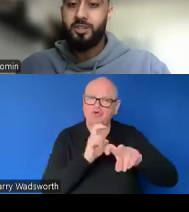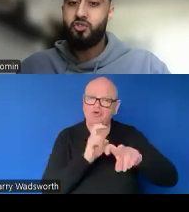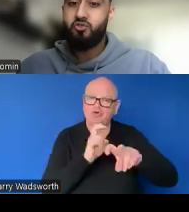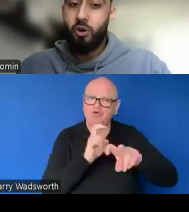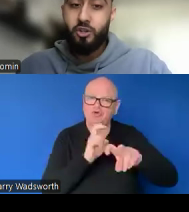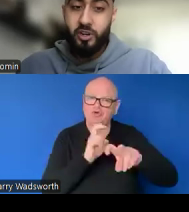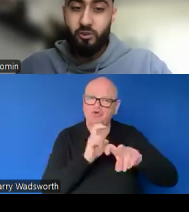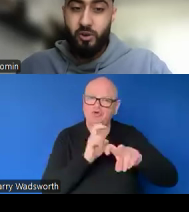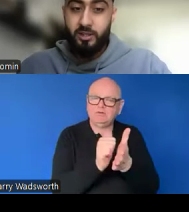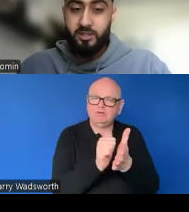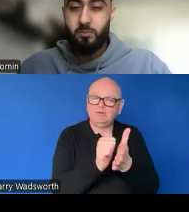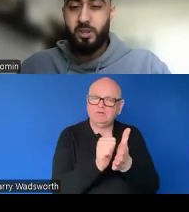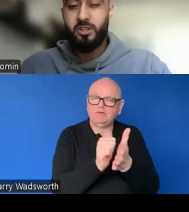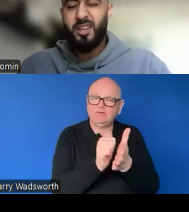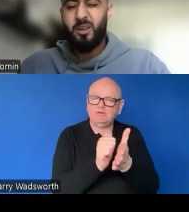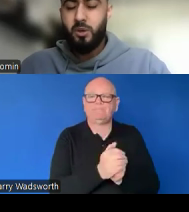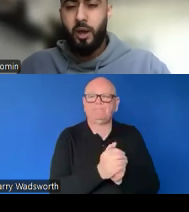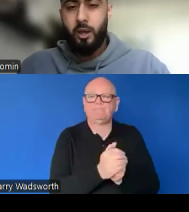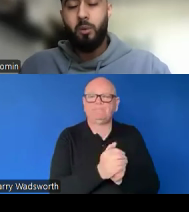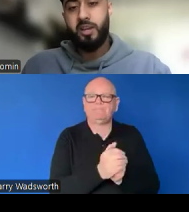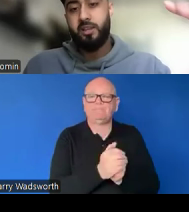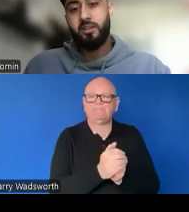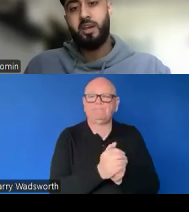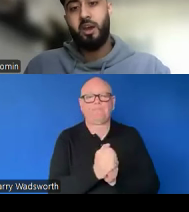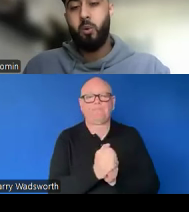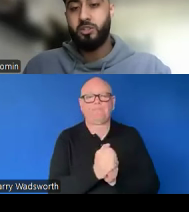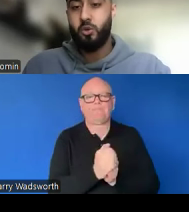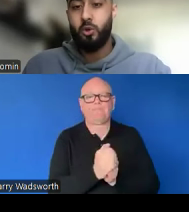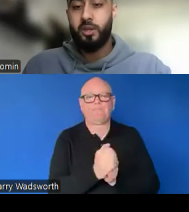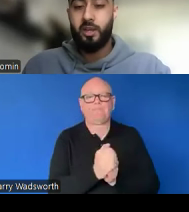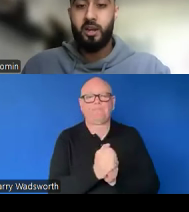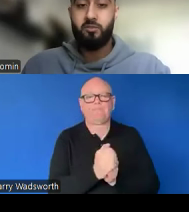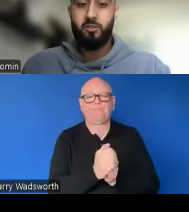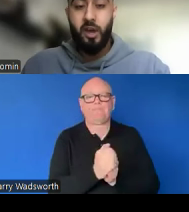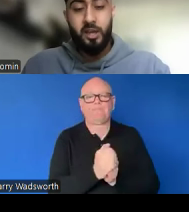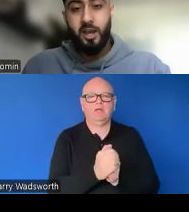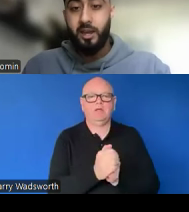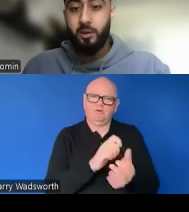Structuring your ads, because it can be quite complicated to set up once you're looking at it for the first time,